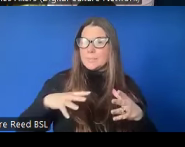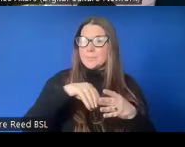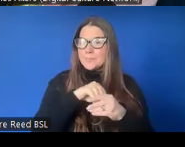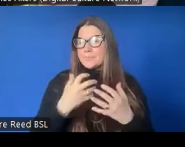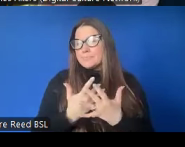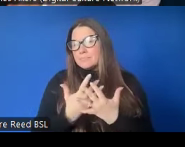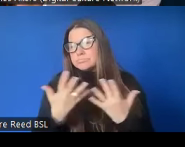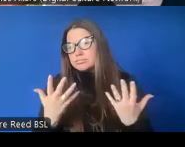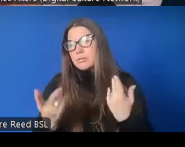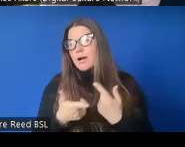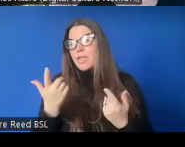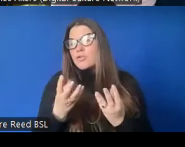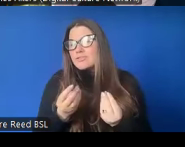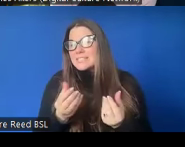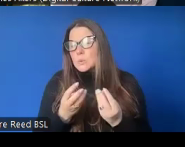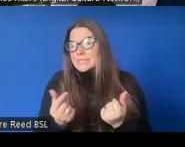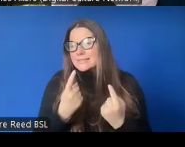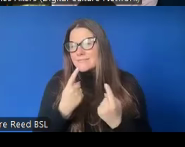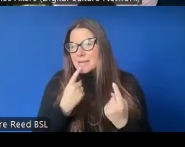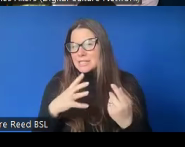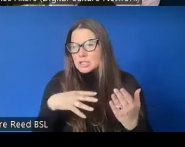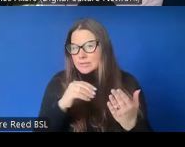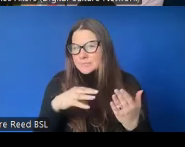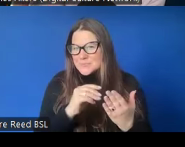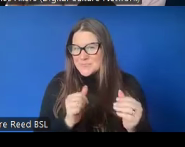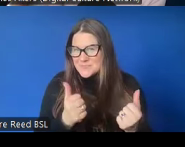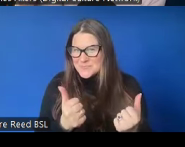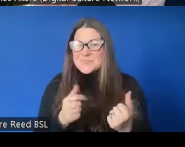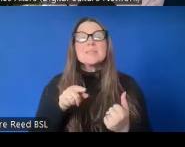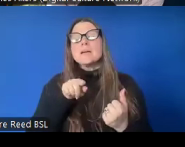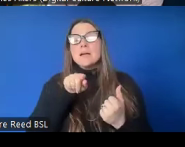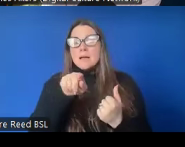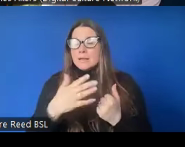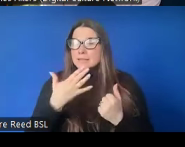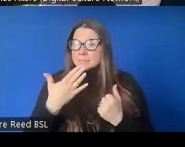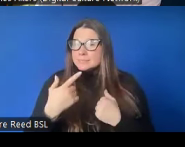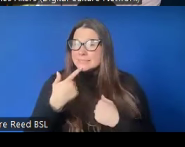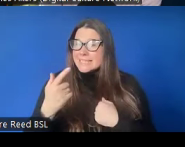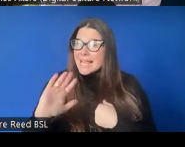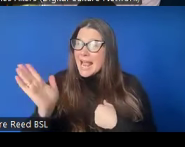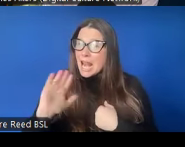A lot of you are doing it already, but please say hello in the chat. If you select everyone from the drop-down, if there's an option,